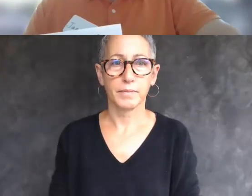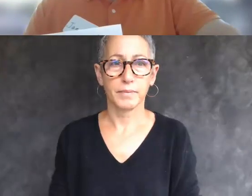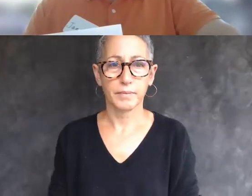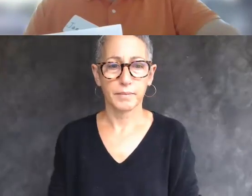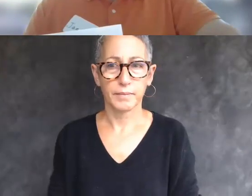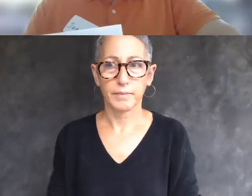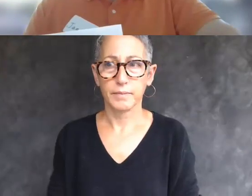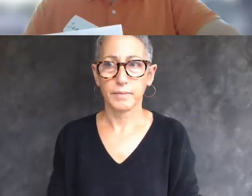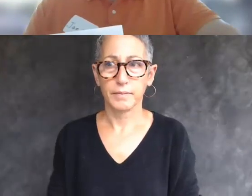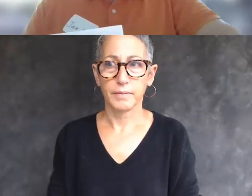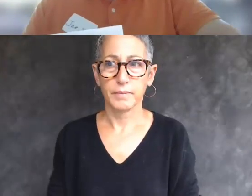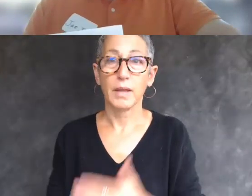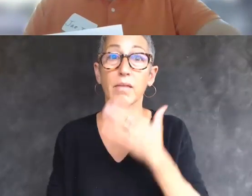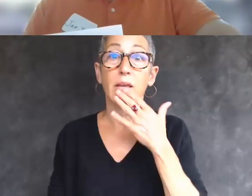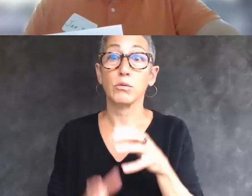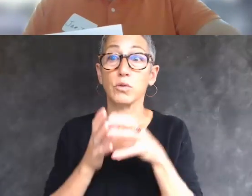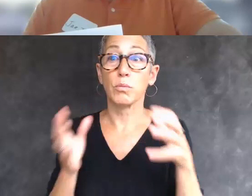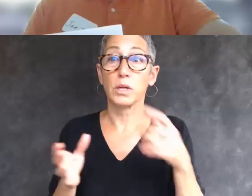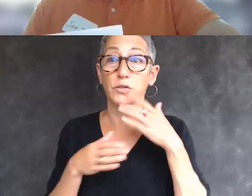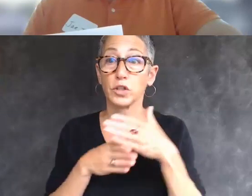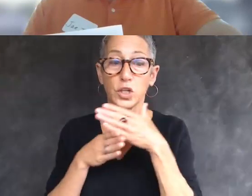And it's interesting, it's like examples like that